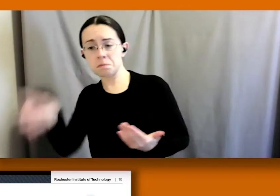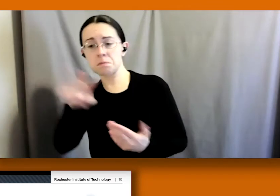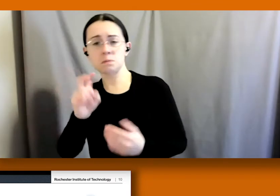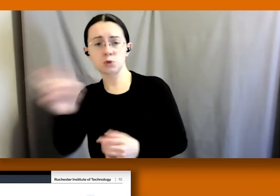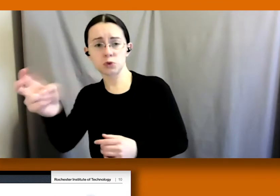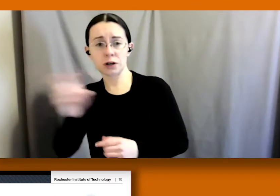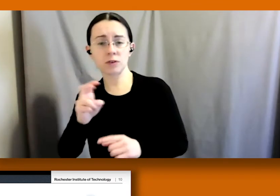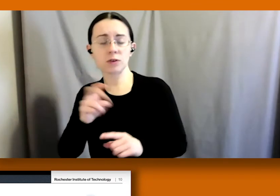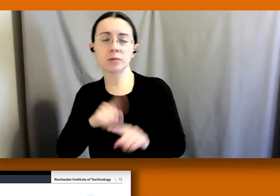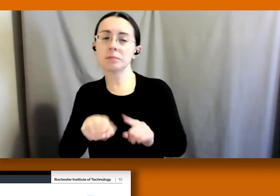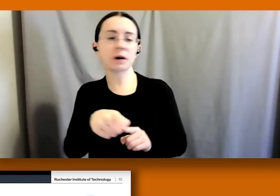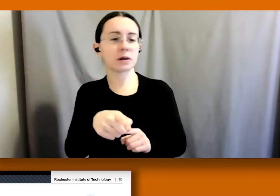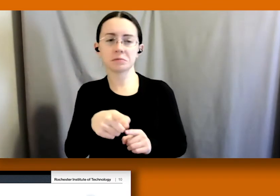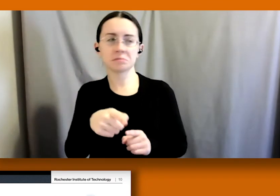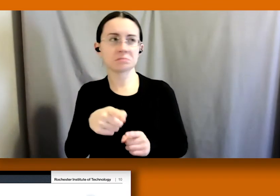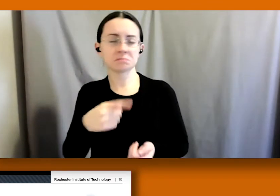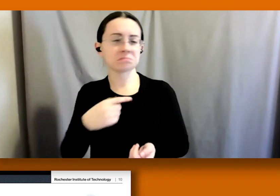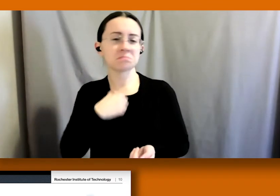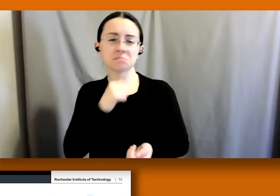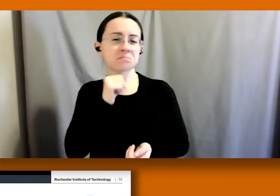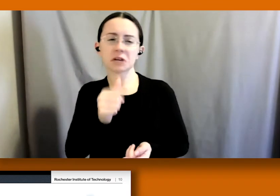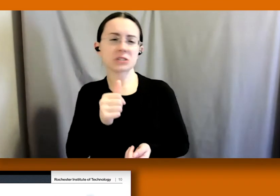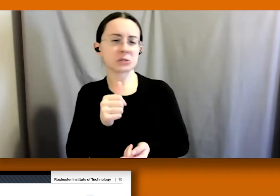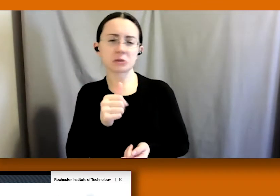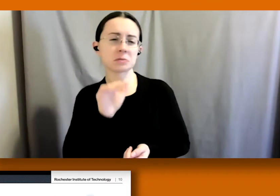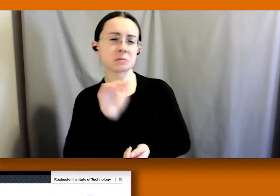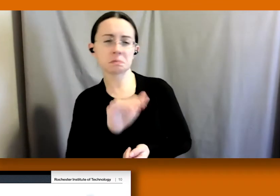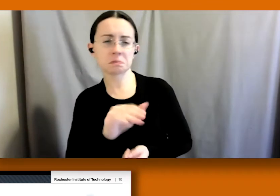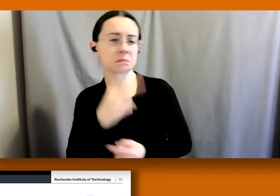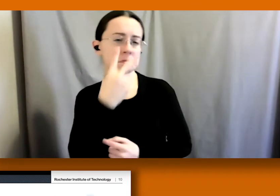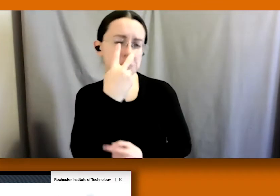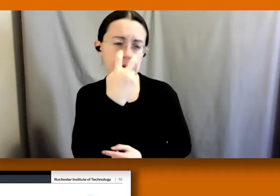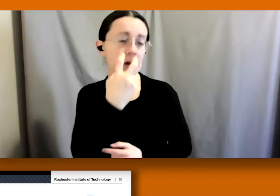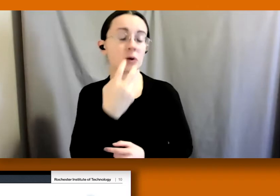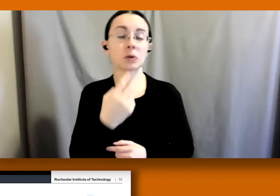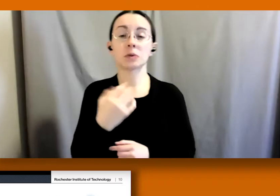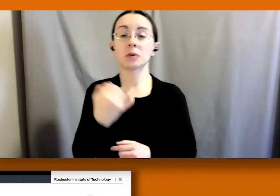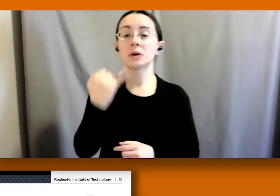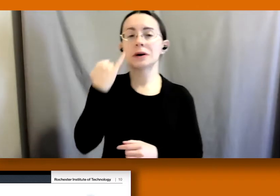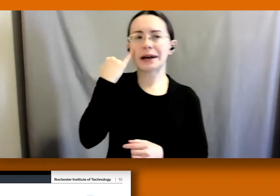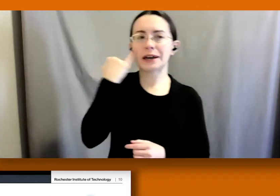unless it seems way too low or your numbers in the justification don't add up.